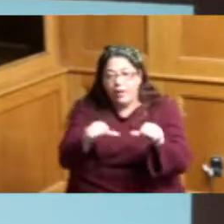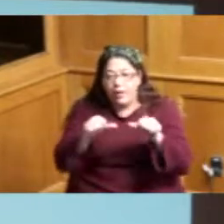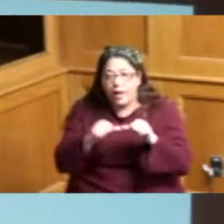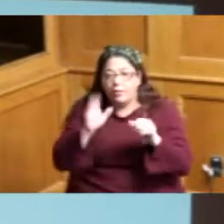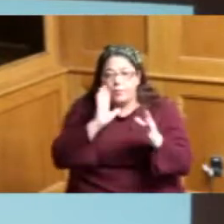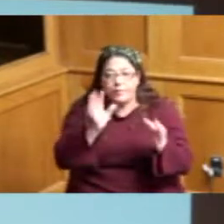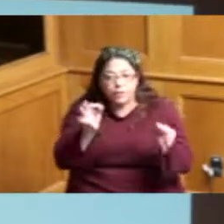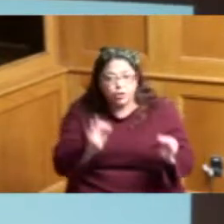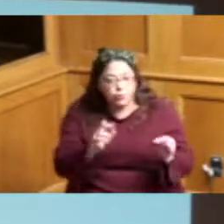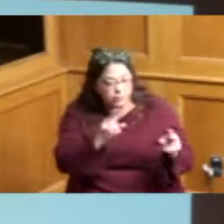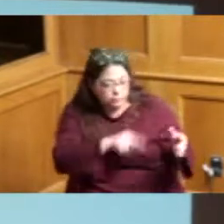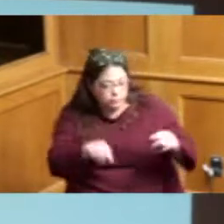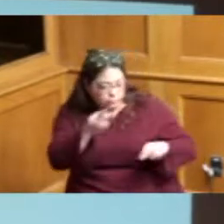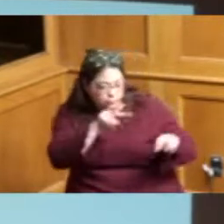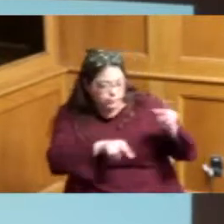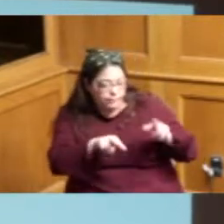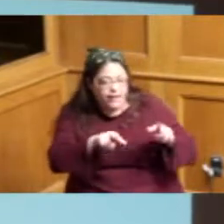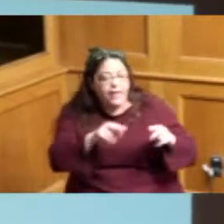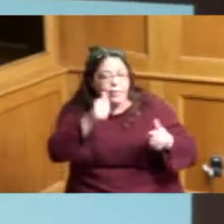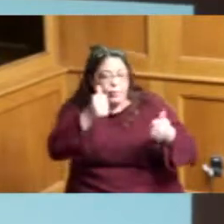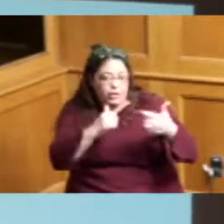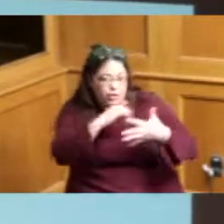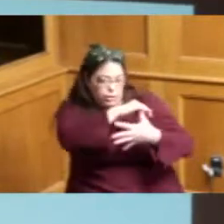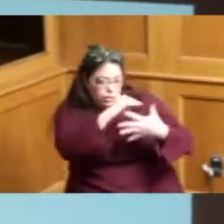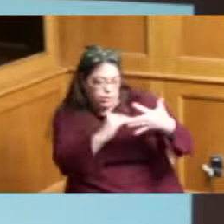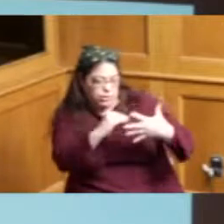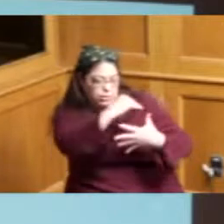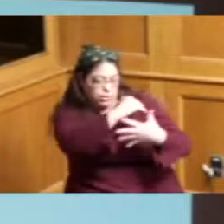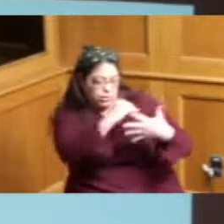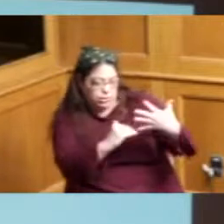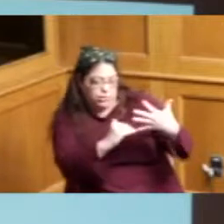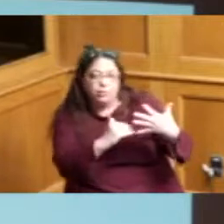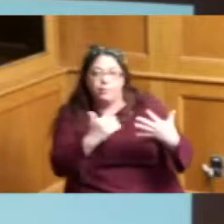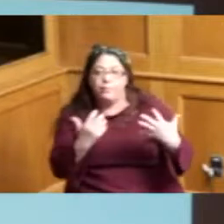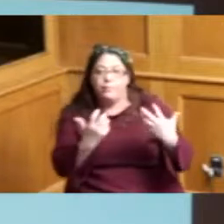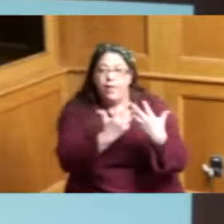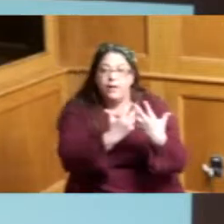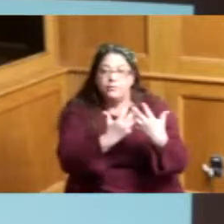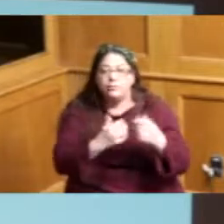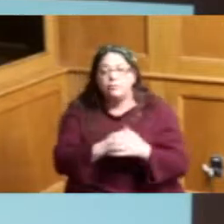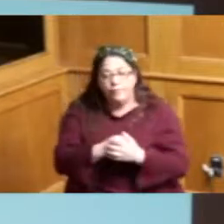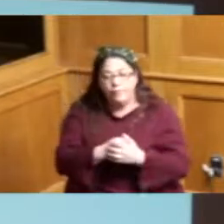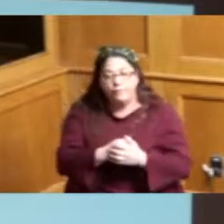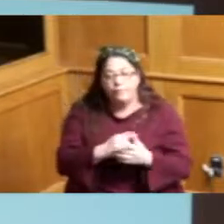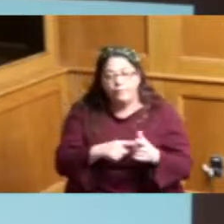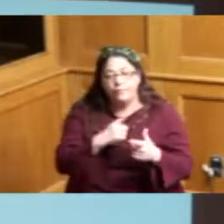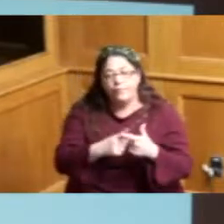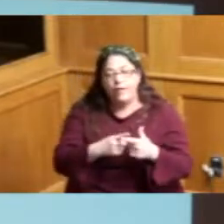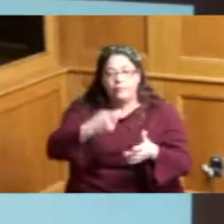but then based on which tier the their impervious area falls into then accordingly they will pay a